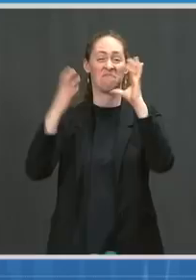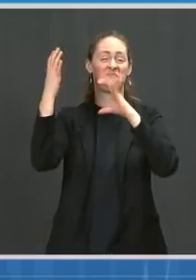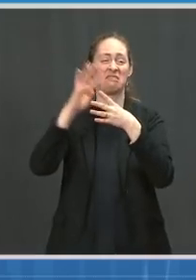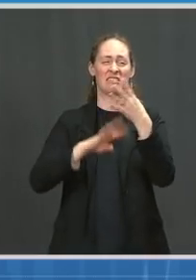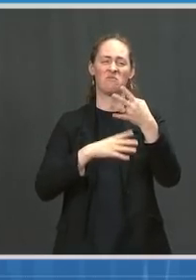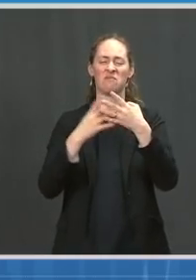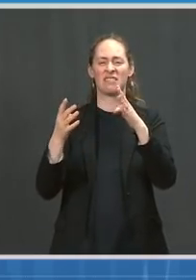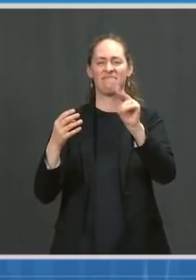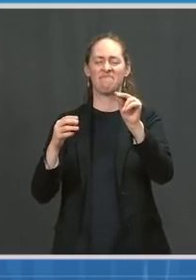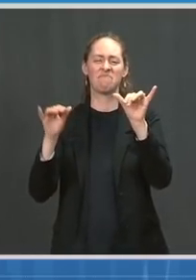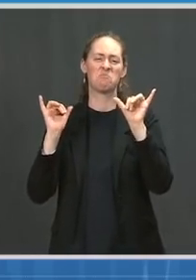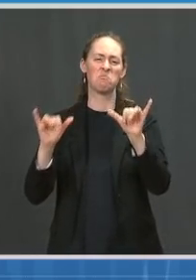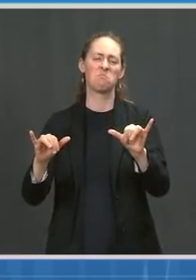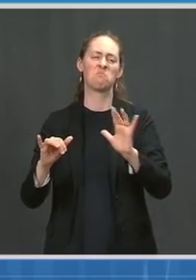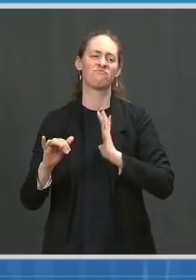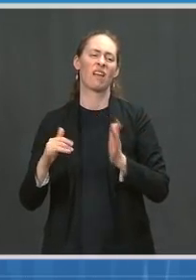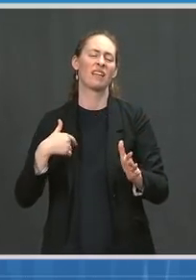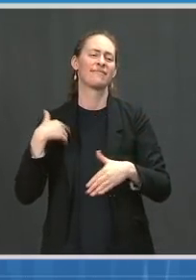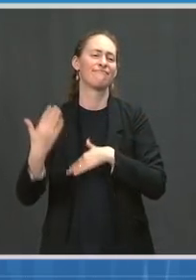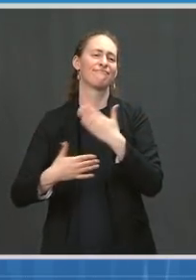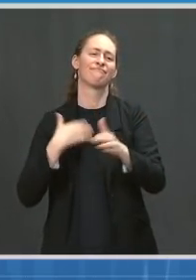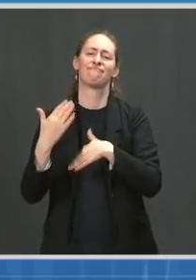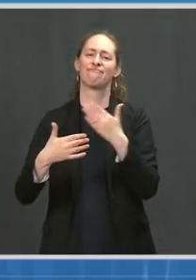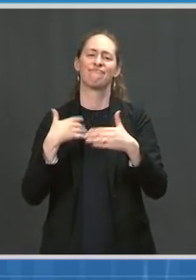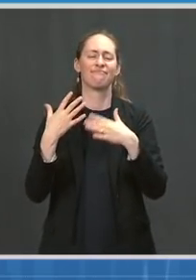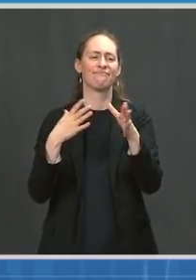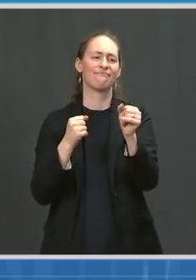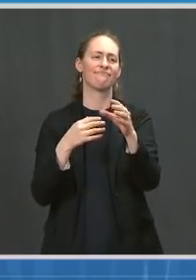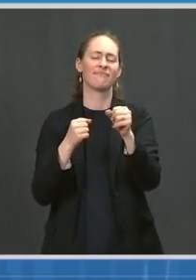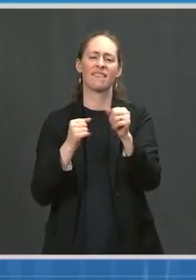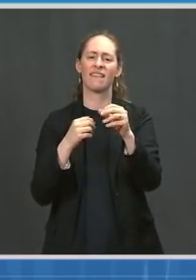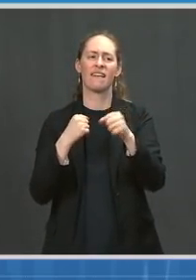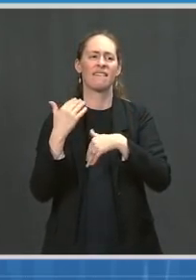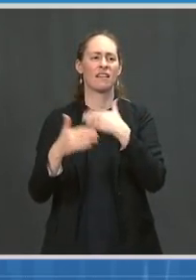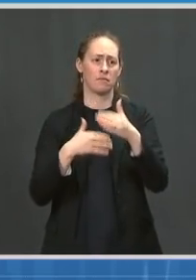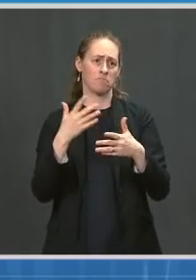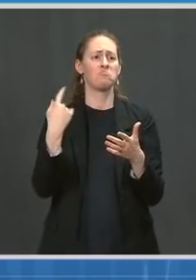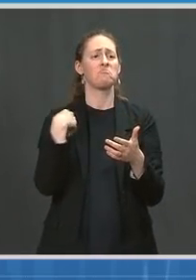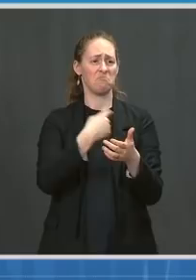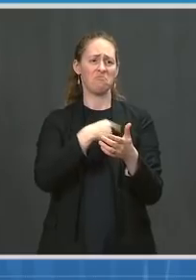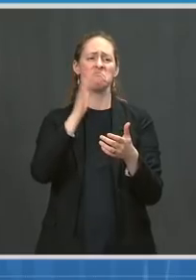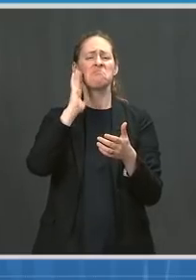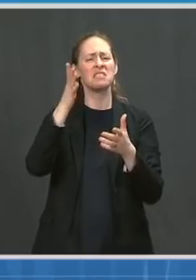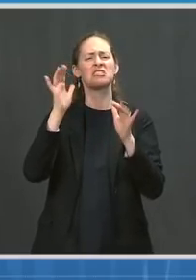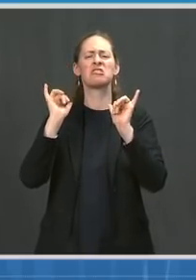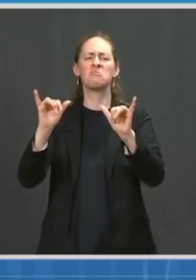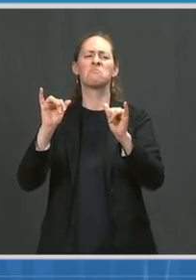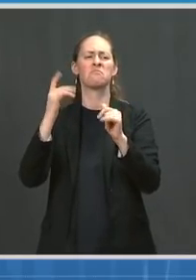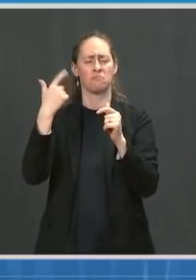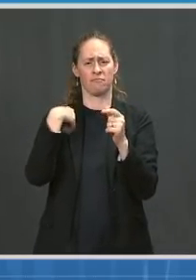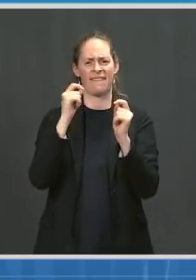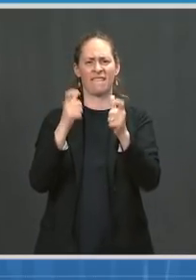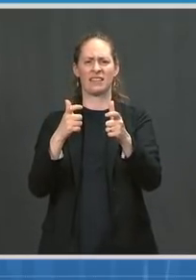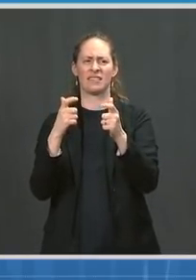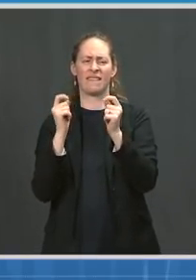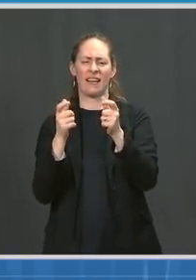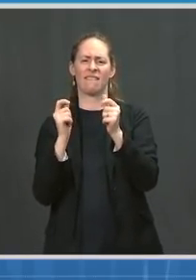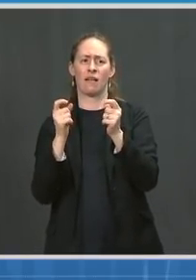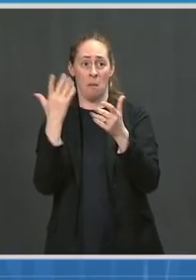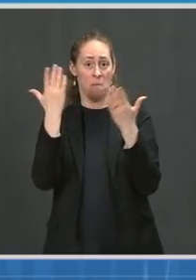the accelerating weekly vaccinations, we can support that level of vaccination, and even more, with the current supply